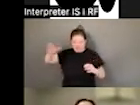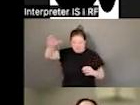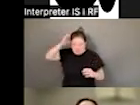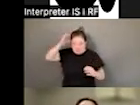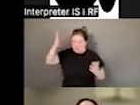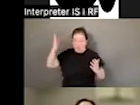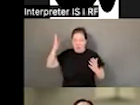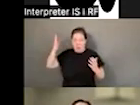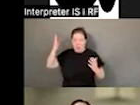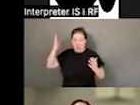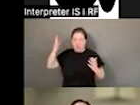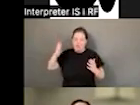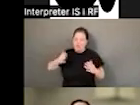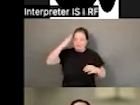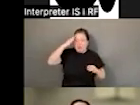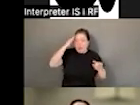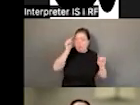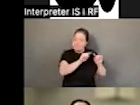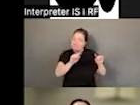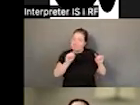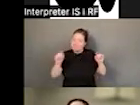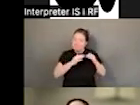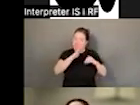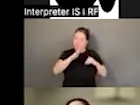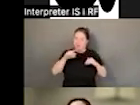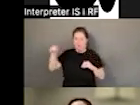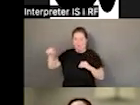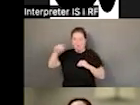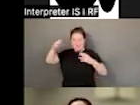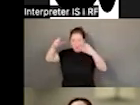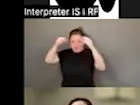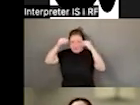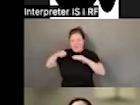So everyone with or without disabilities